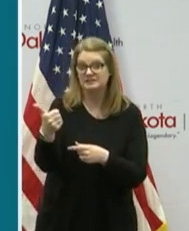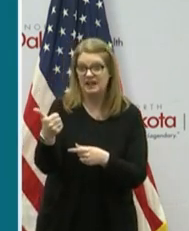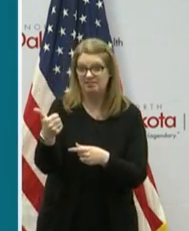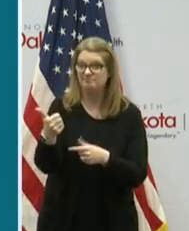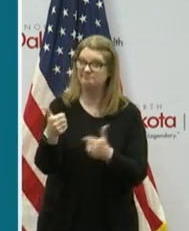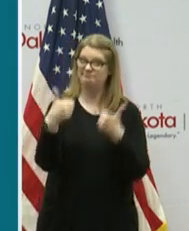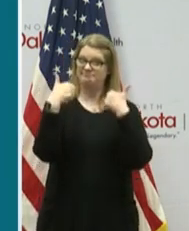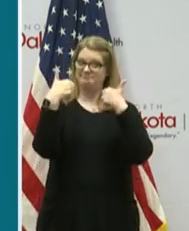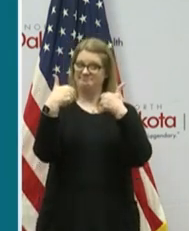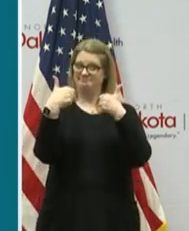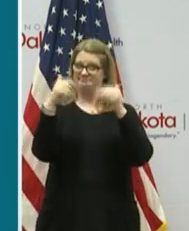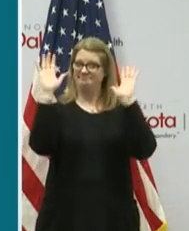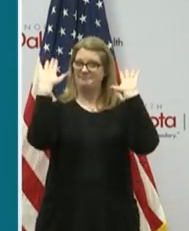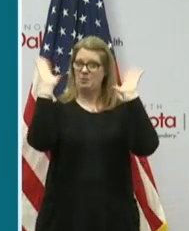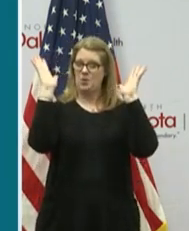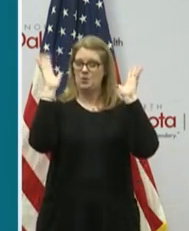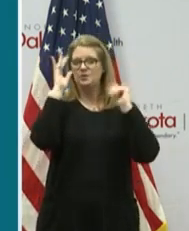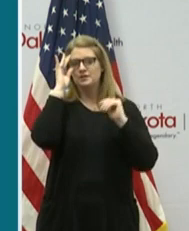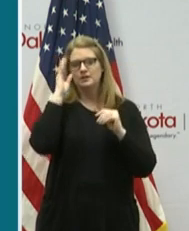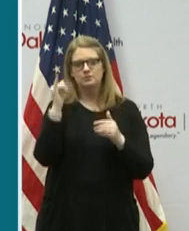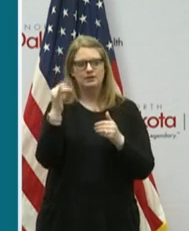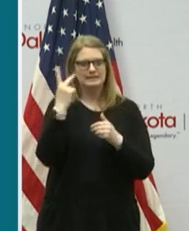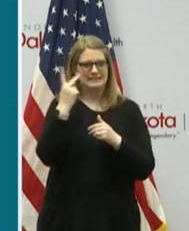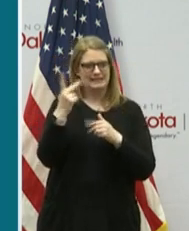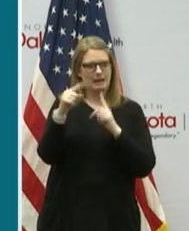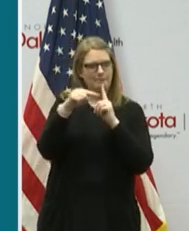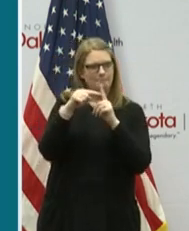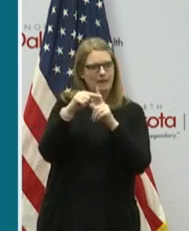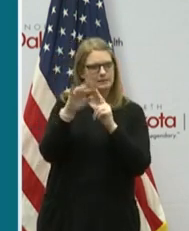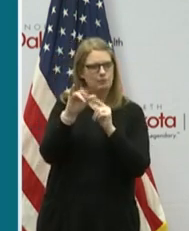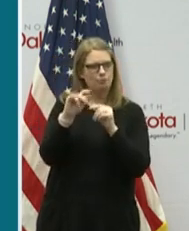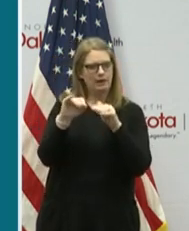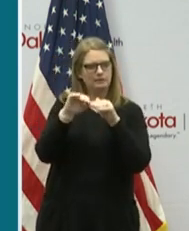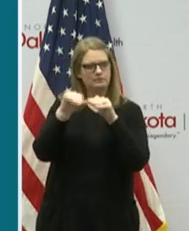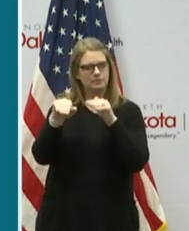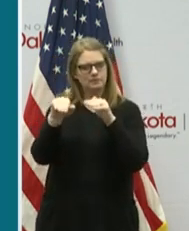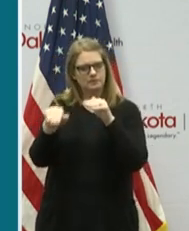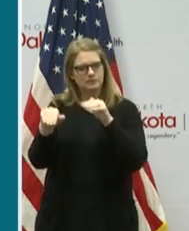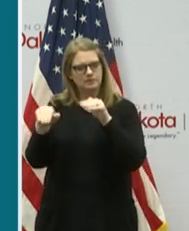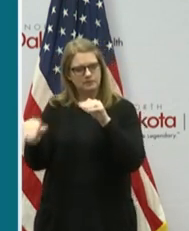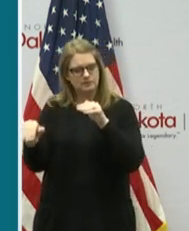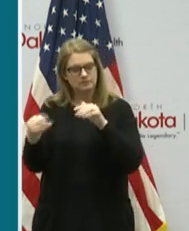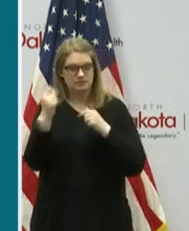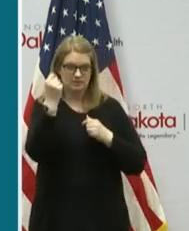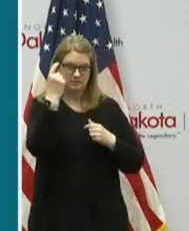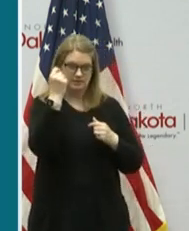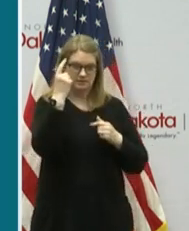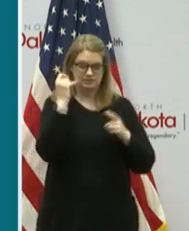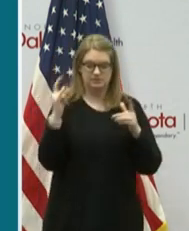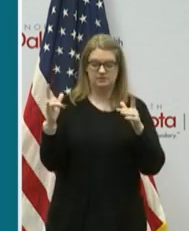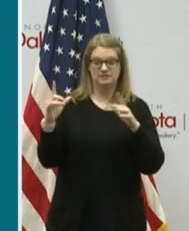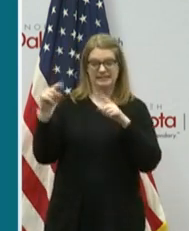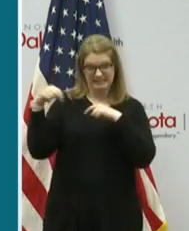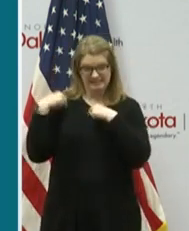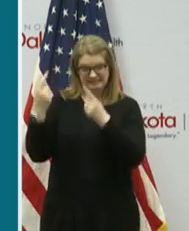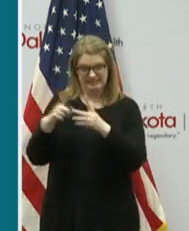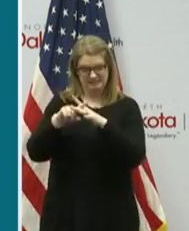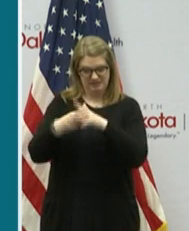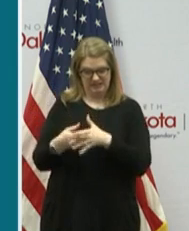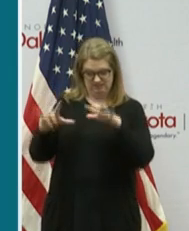HAS BEEN OUR LOWEST SINGLE DAY POSITIVE RATE SINCE APRIL 10. THAT IS GREAT NEWS BECAUSE WE WANT TO SEE THAT POSITIVE RATE